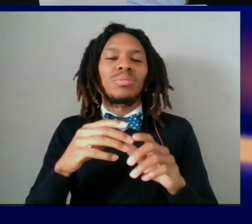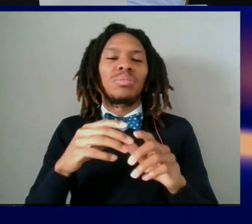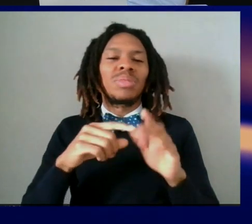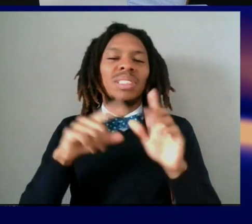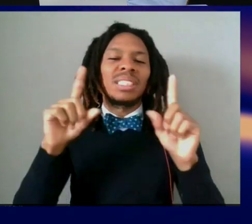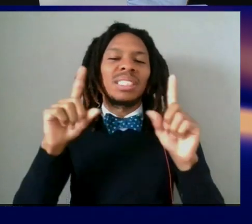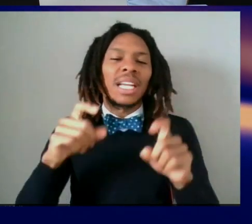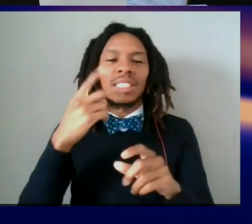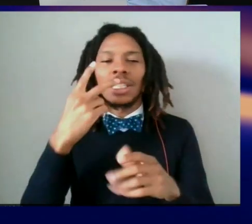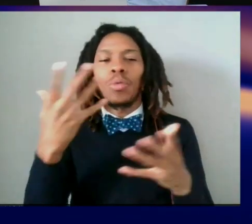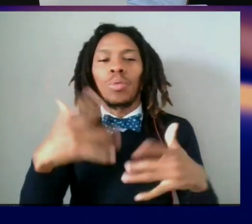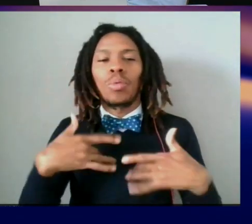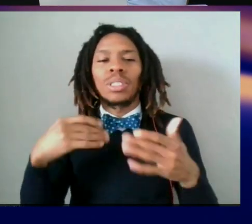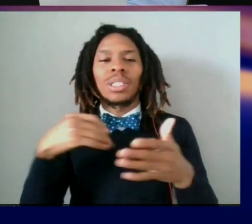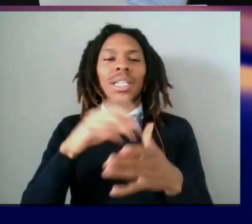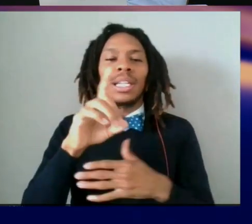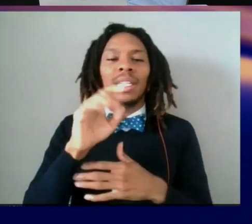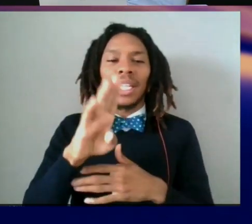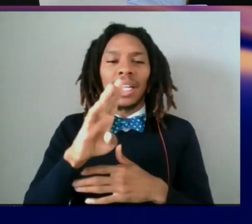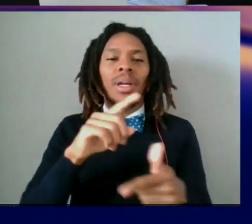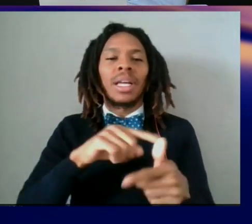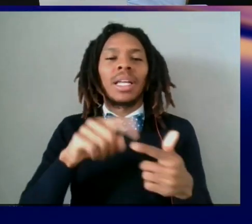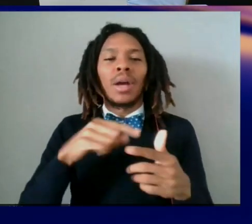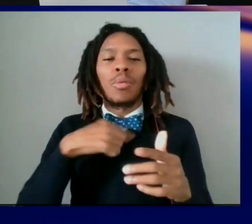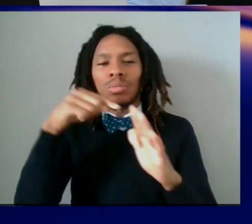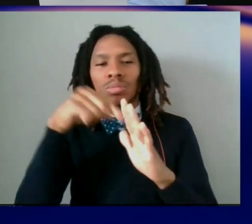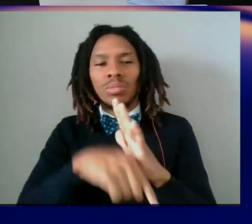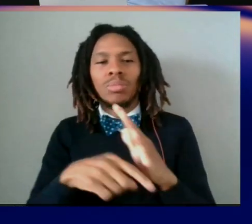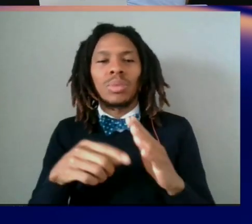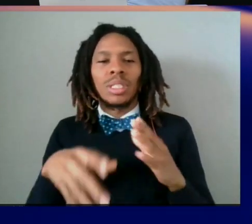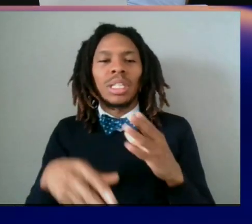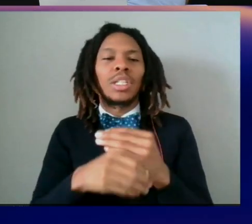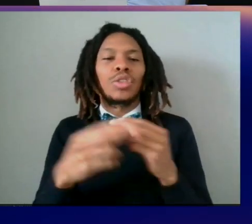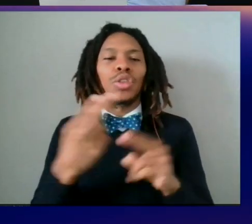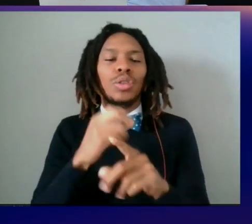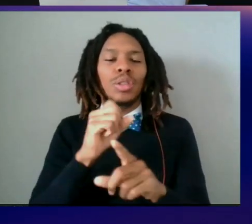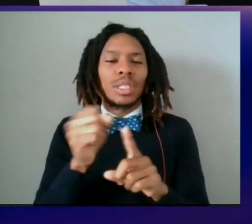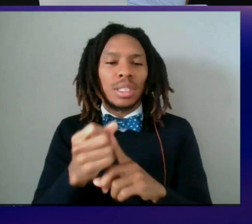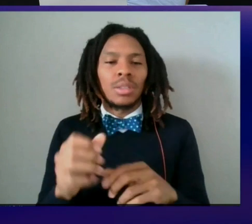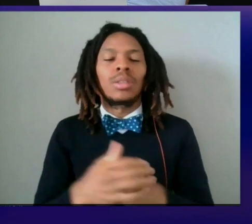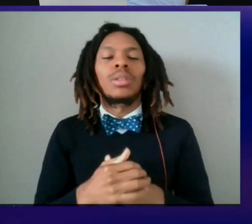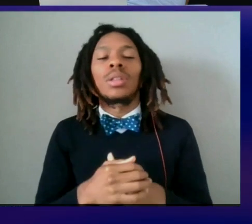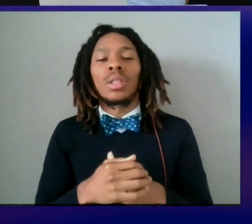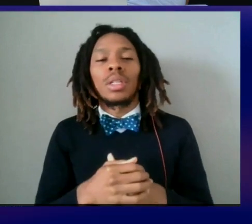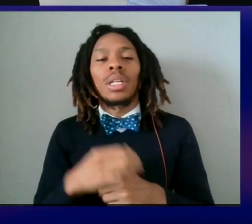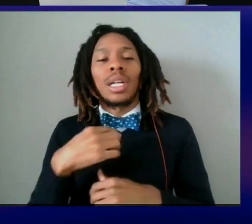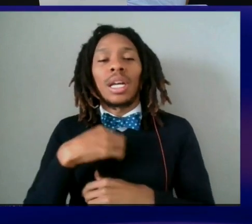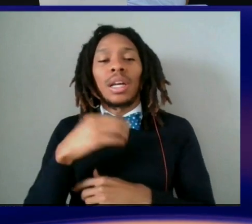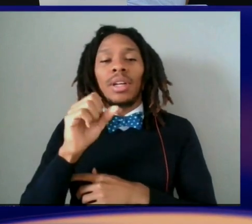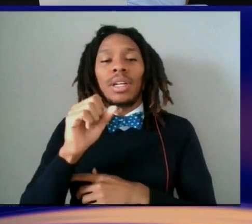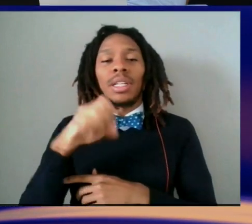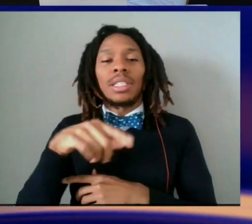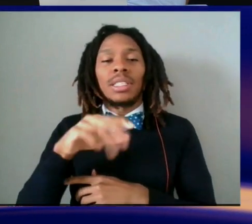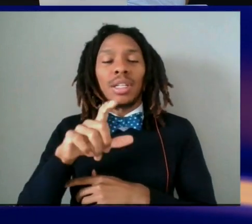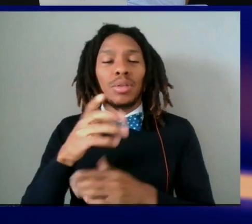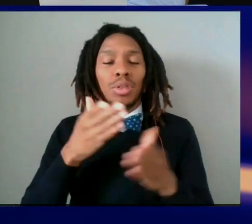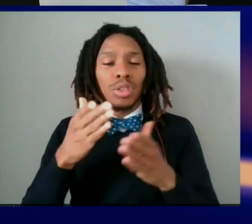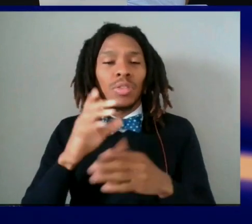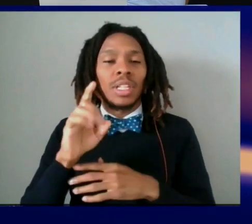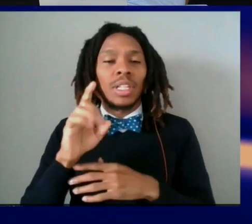And then we'll kind of dive into some of the additional use cases. So here we're querying our SQL Server database querying the sales orders table.